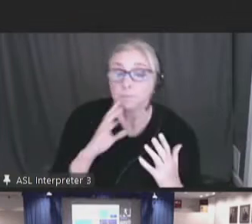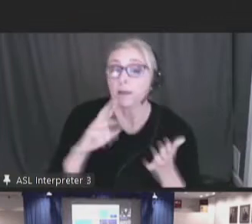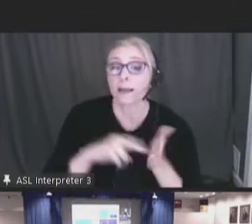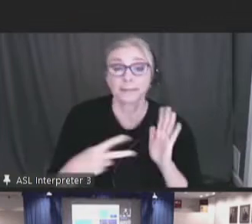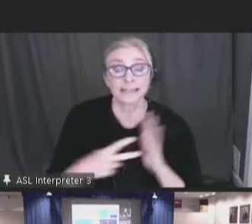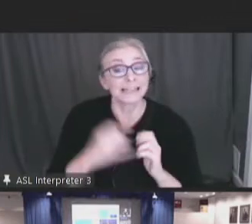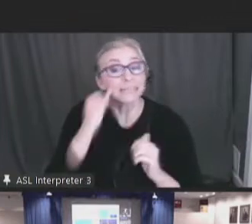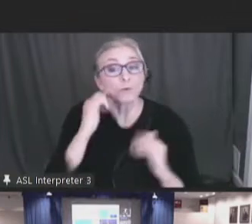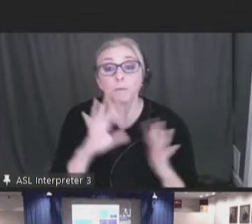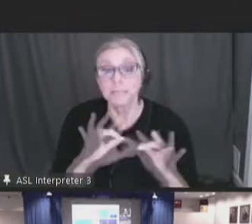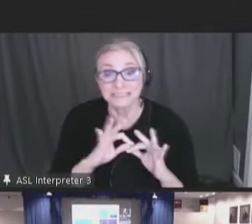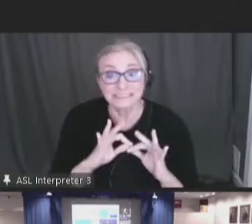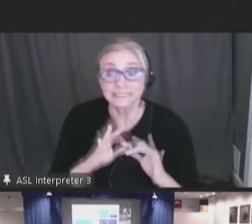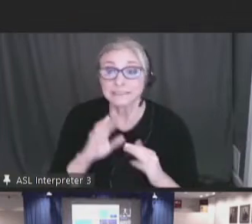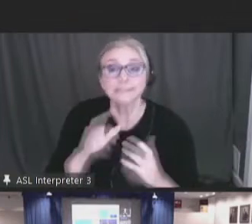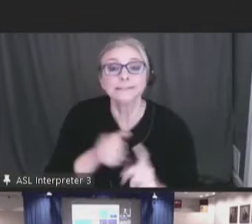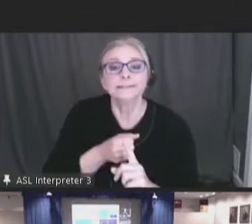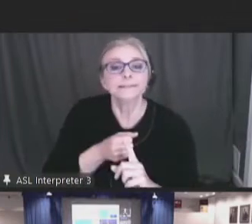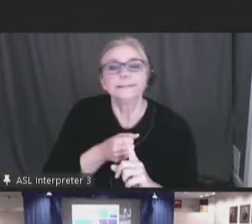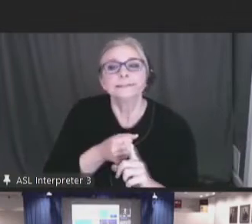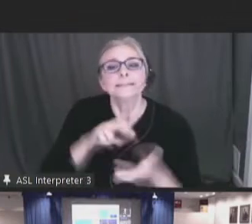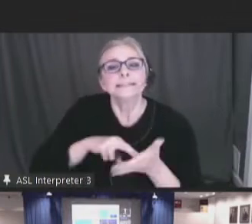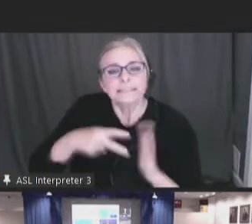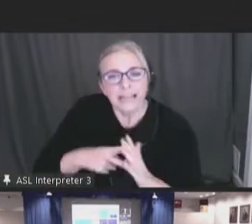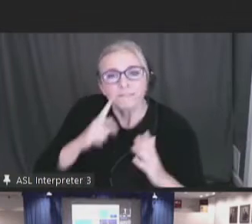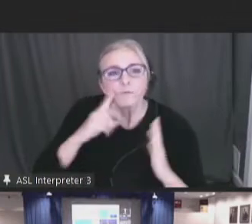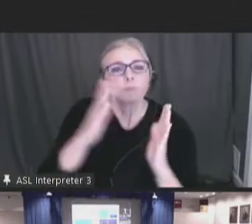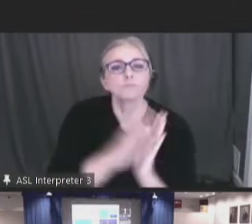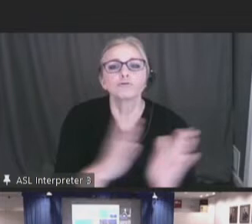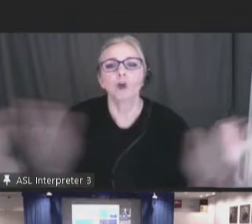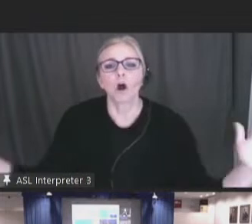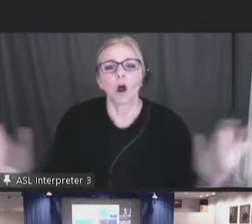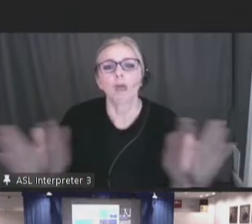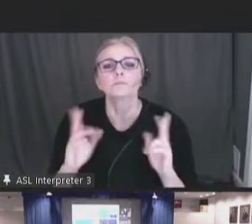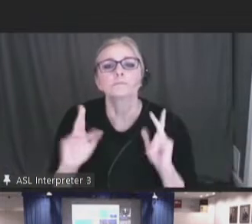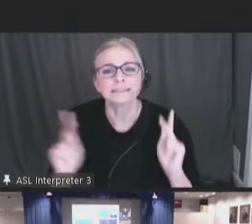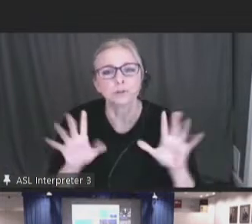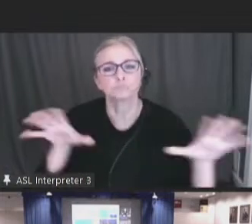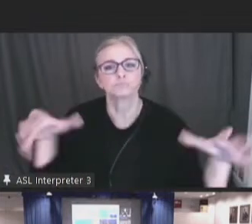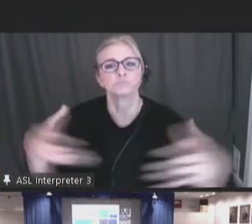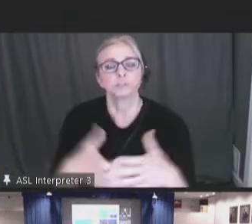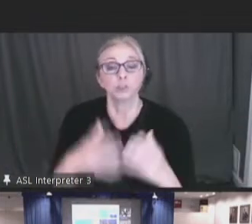is intended to reach a broad audience with the purpose of informing and educating,